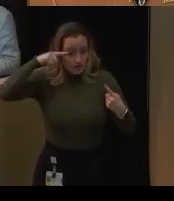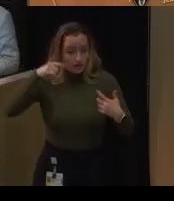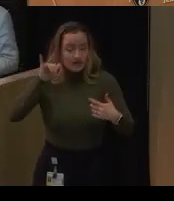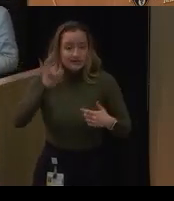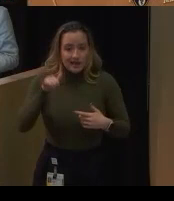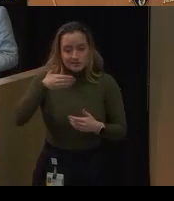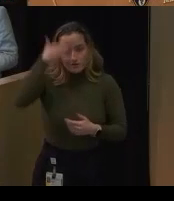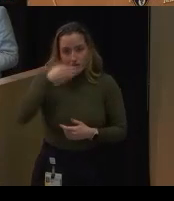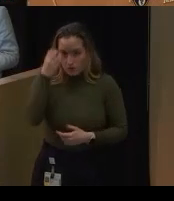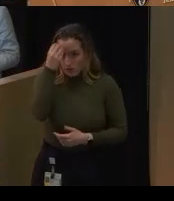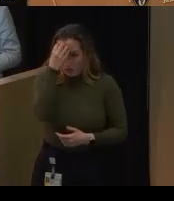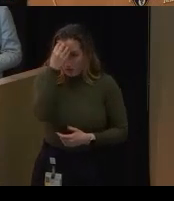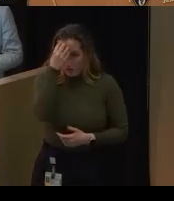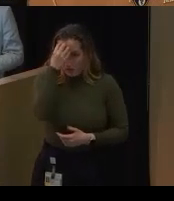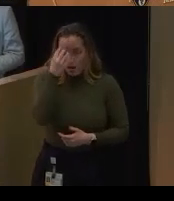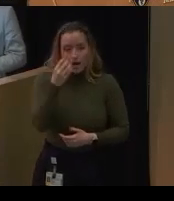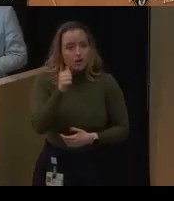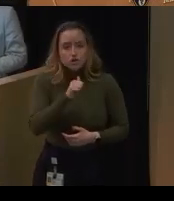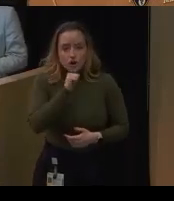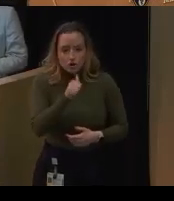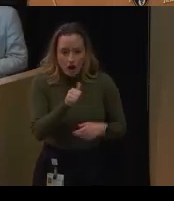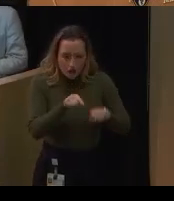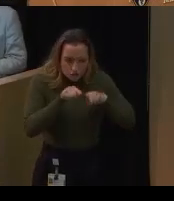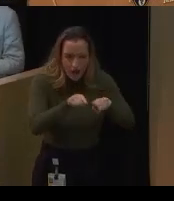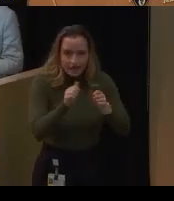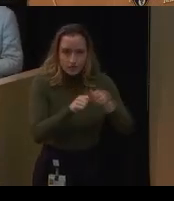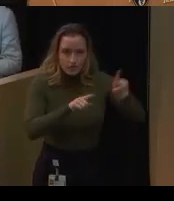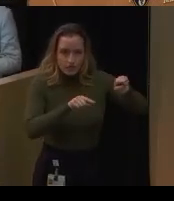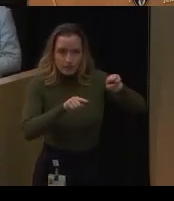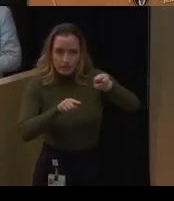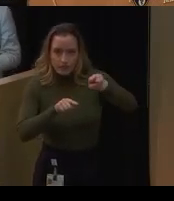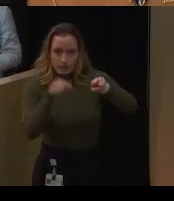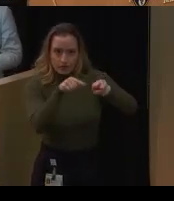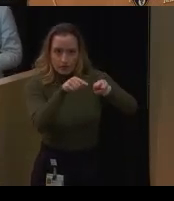cortex are not tracking as tightly with these awkwardness ratings so in other words this